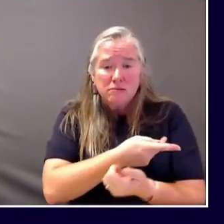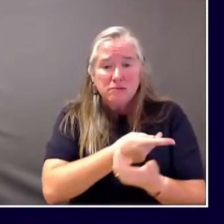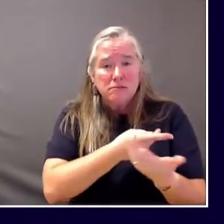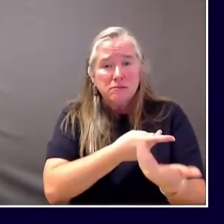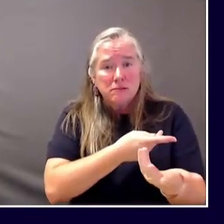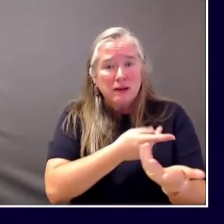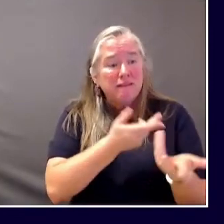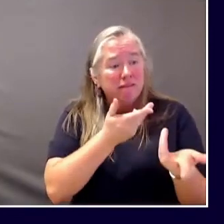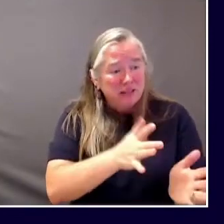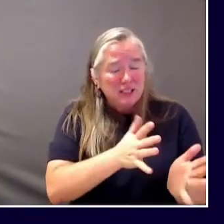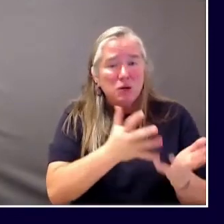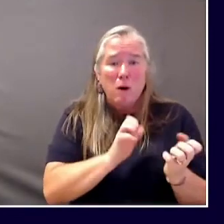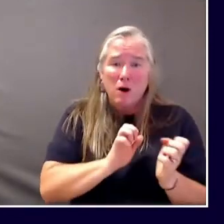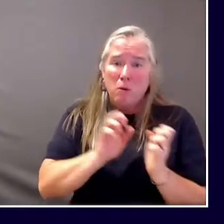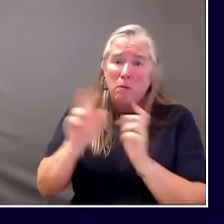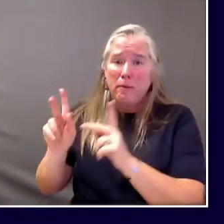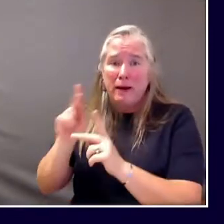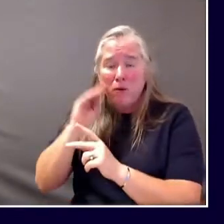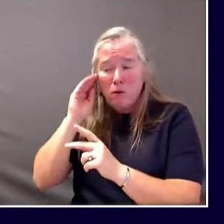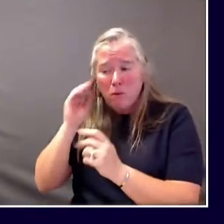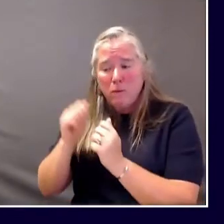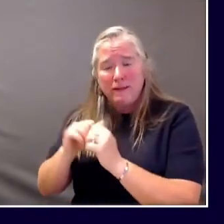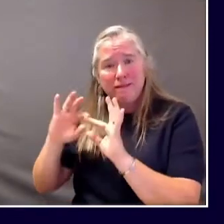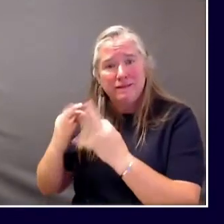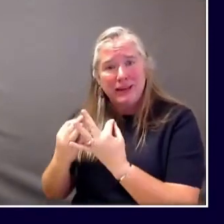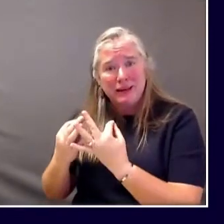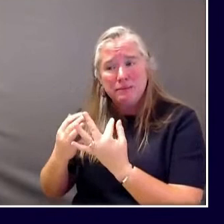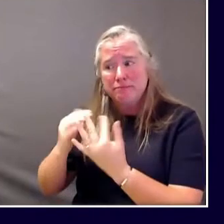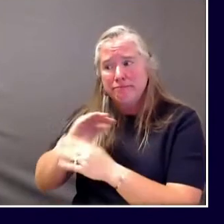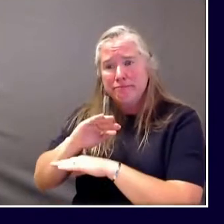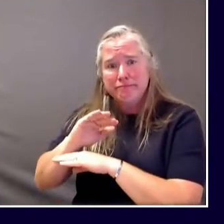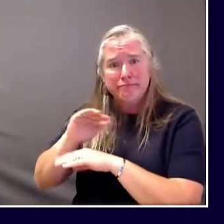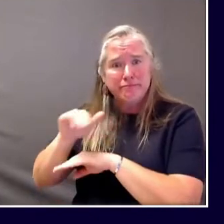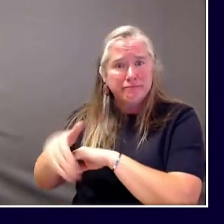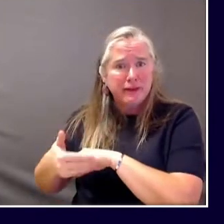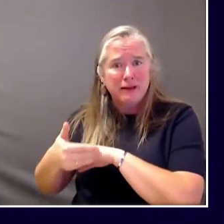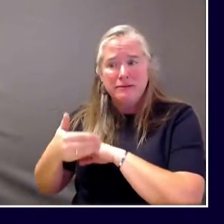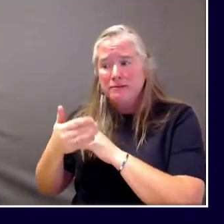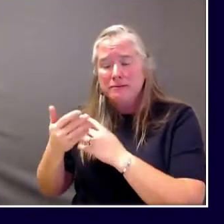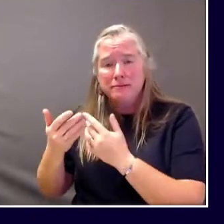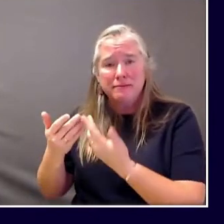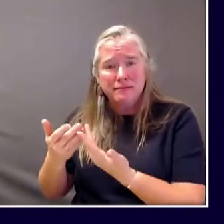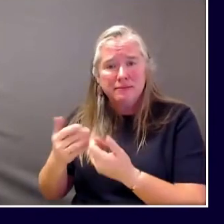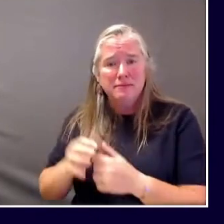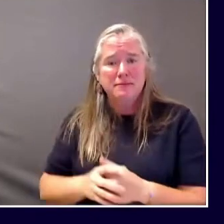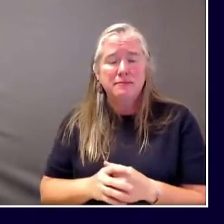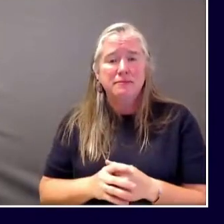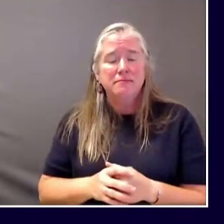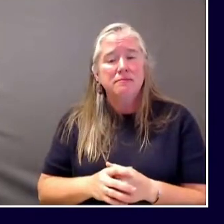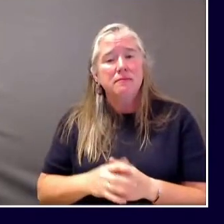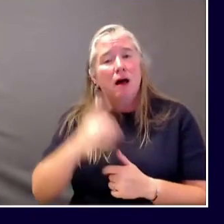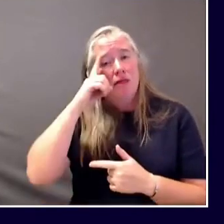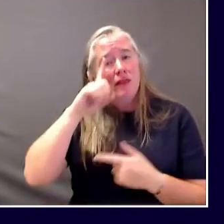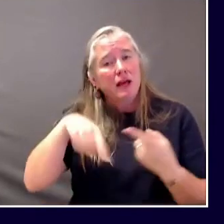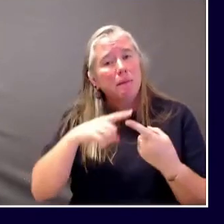themselves to help the family in the evening think about the